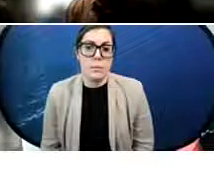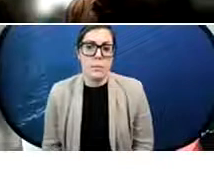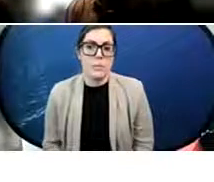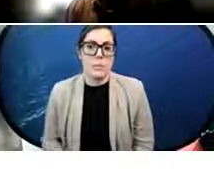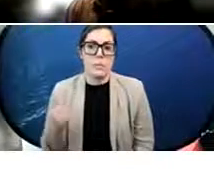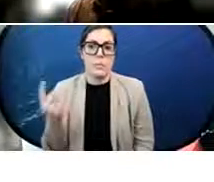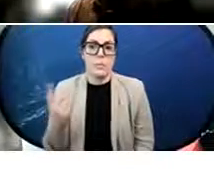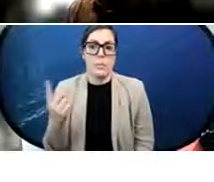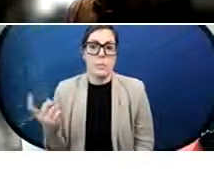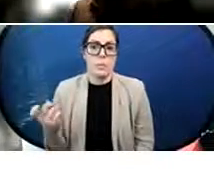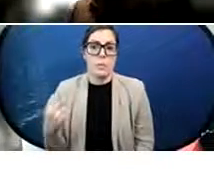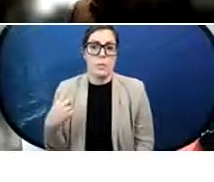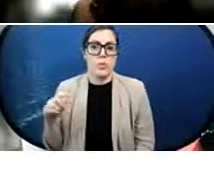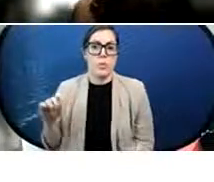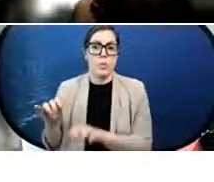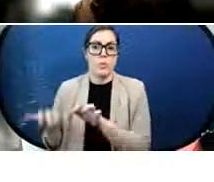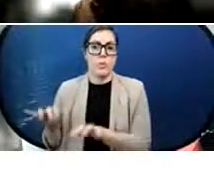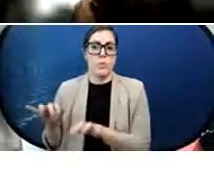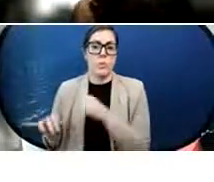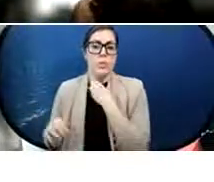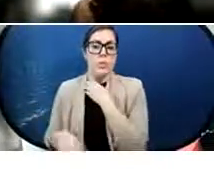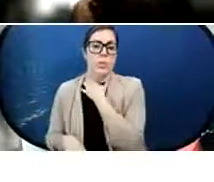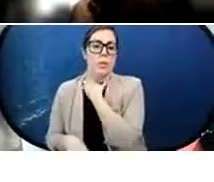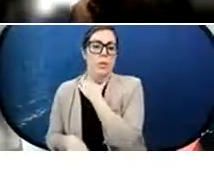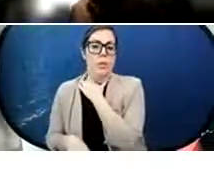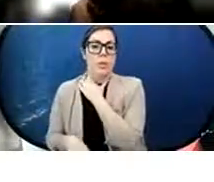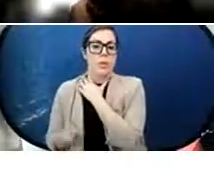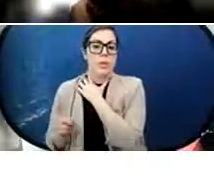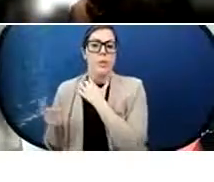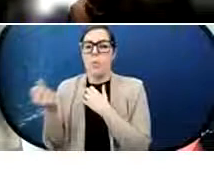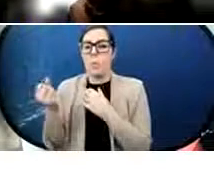specifically for people with disabilities. Yeah, go ahead and ask that after, and we'll get to it.